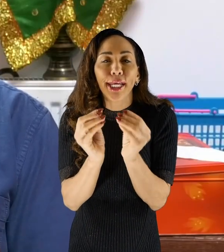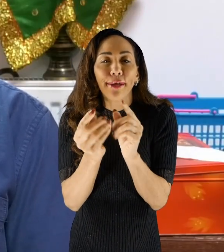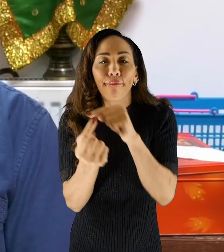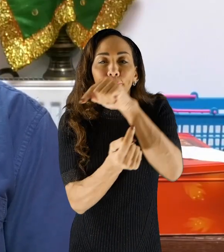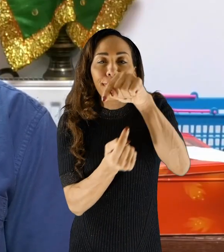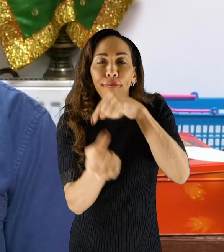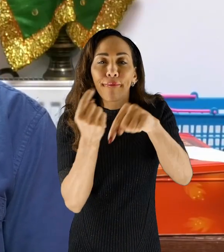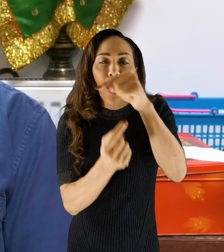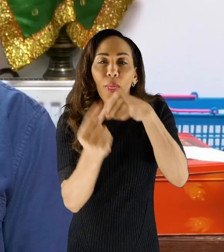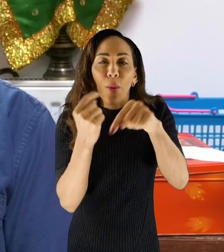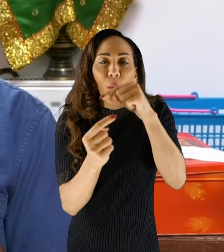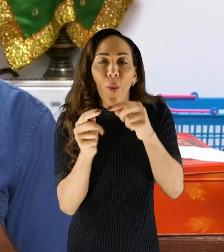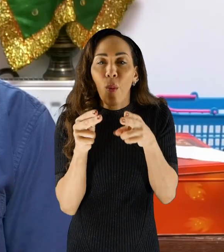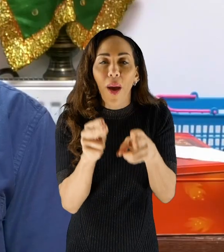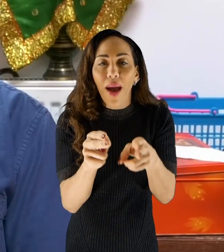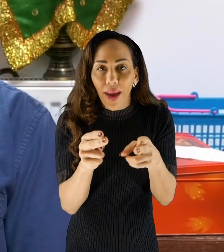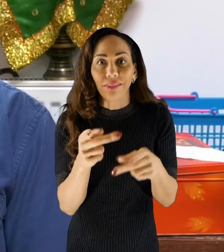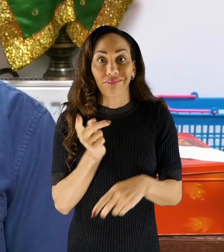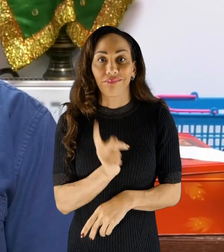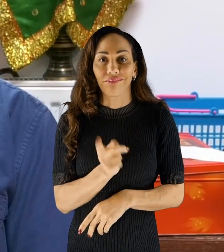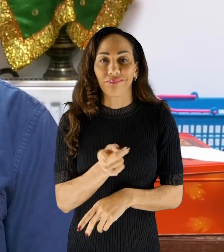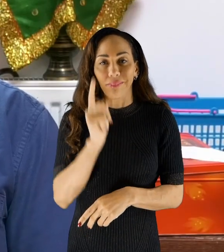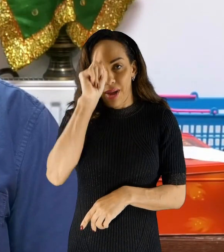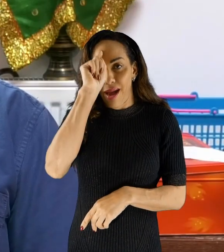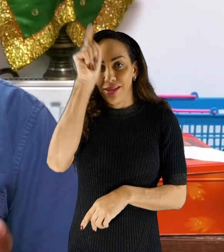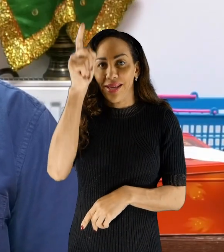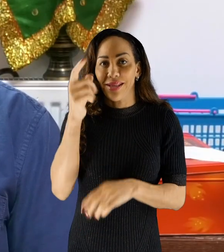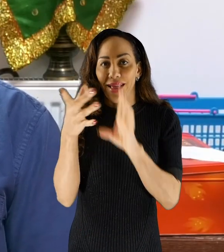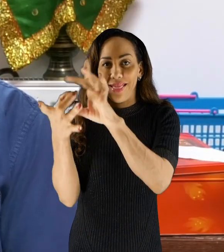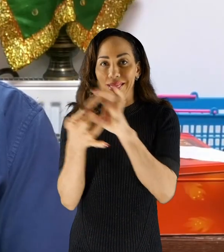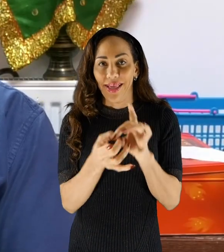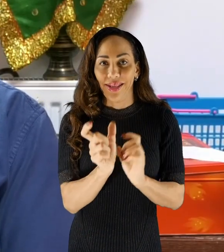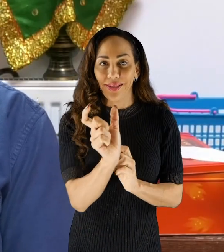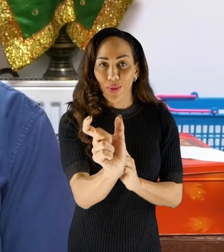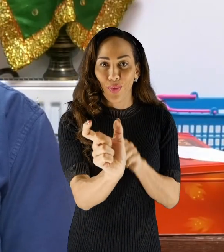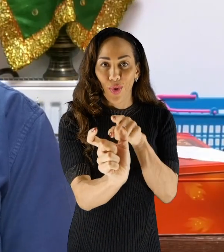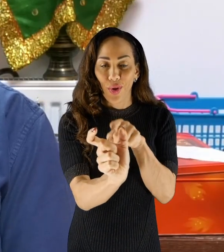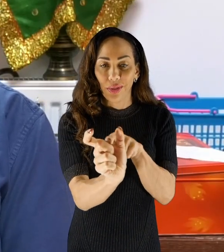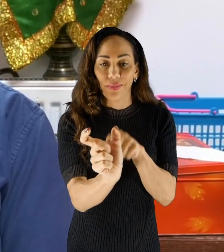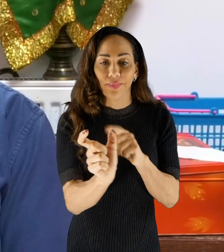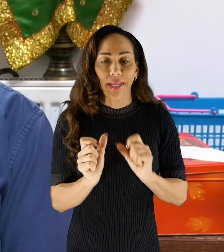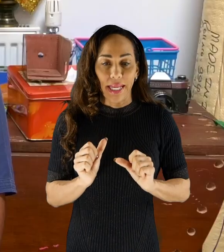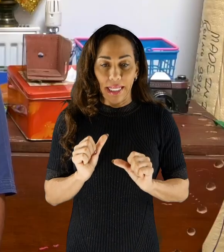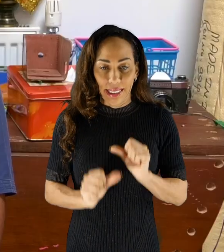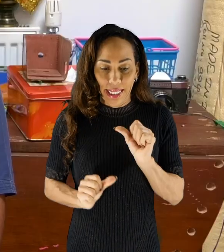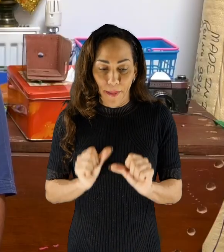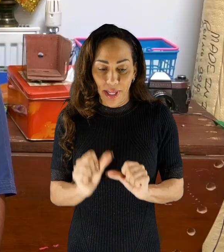but back to front kind of way and that's kind of where a lot of my ideas tend to come from. I think the step by